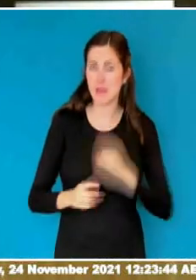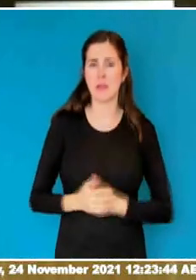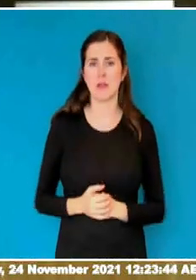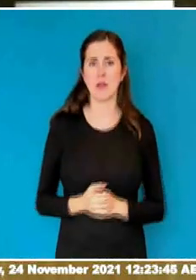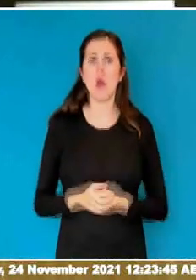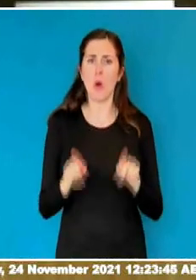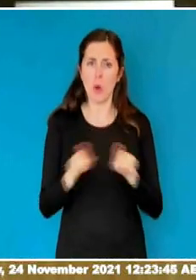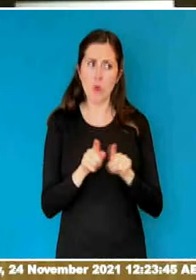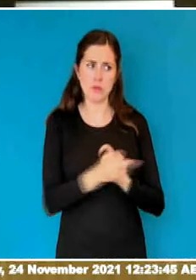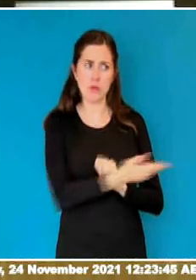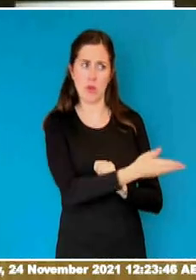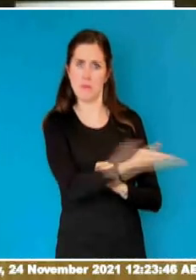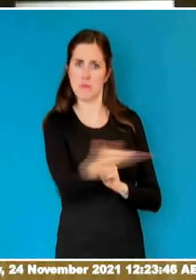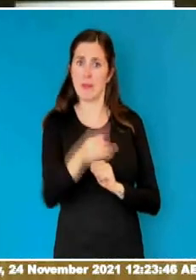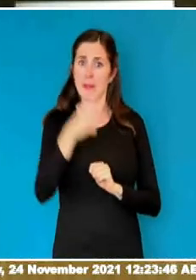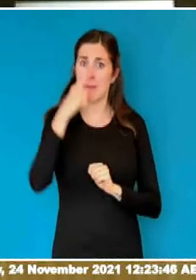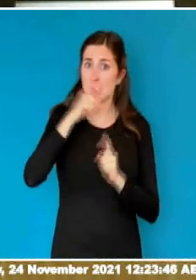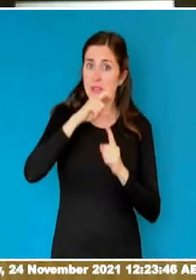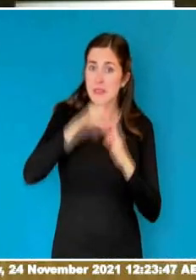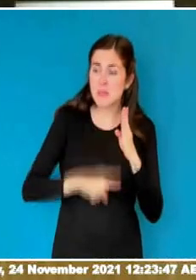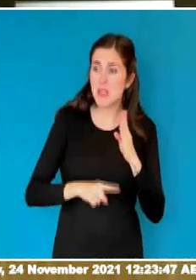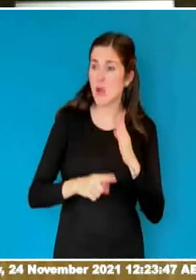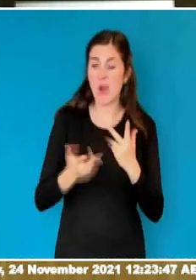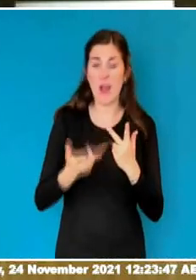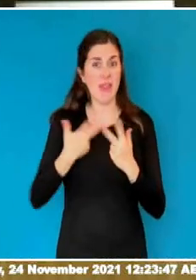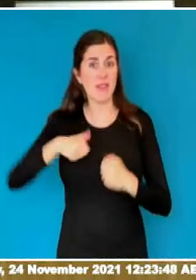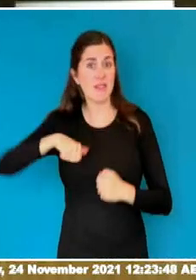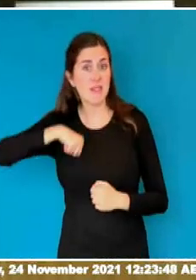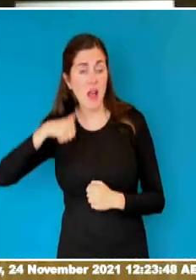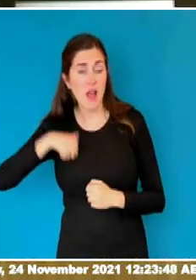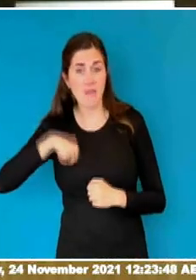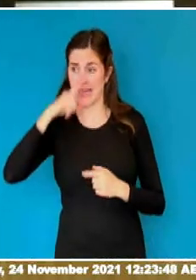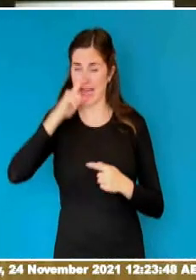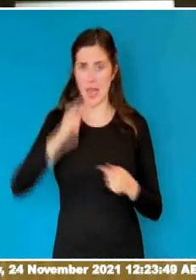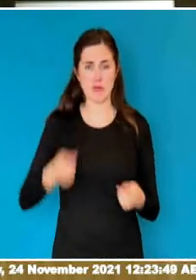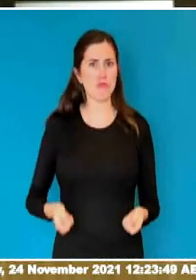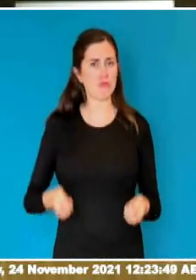concerns if they are unhappy with the response that they're getting.